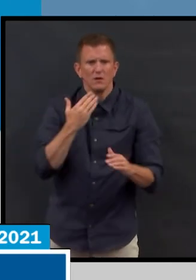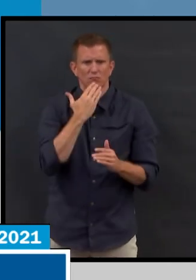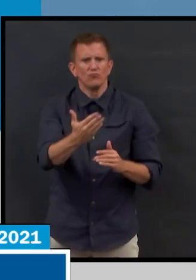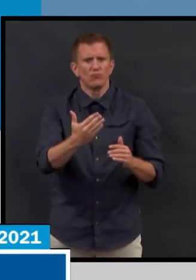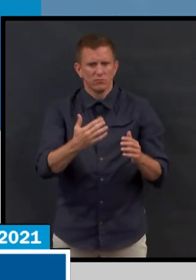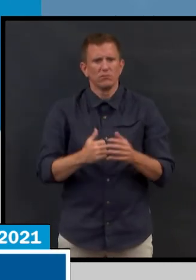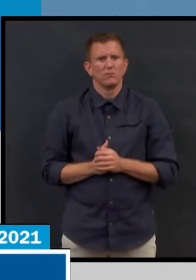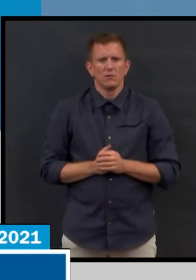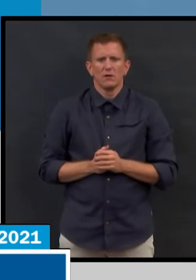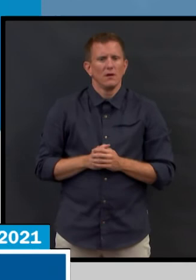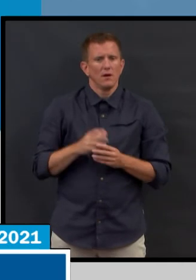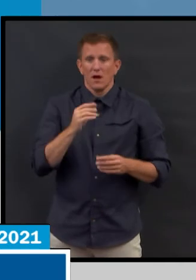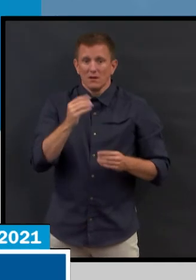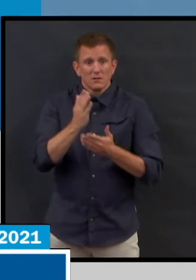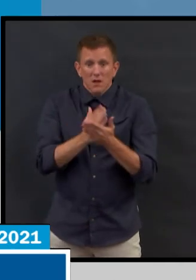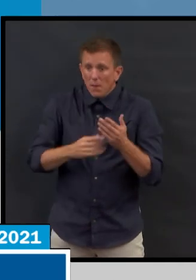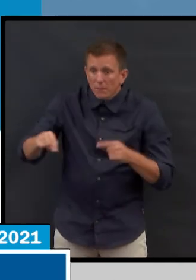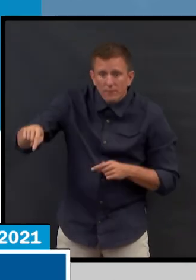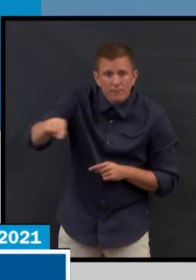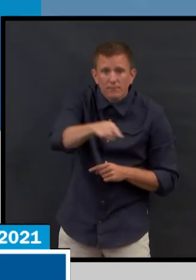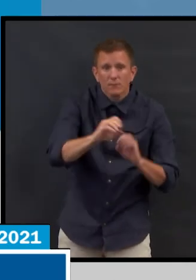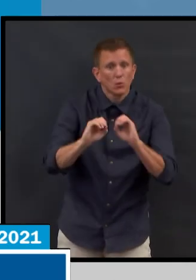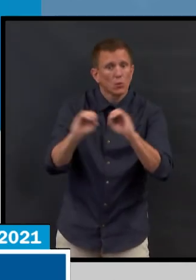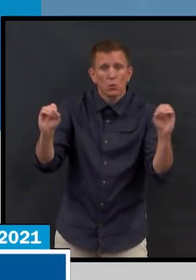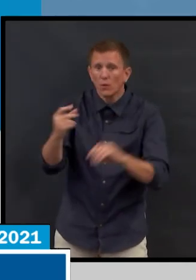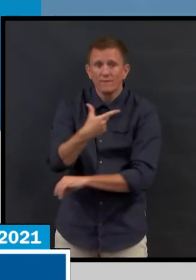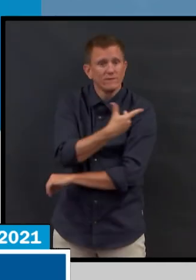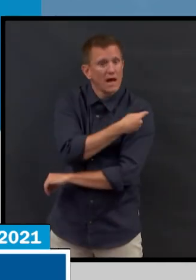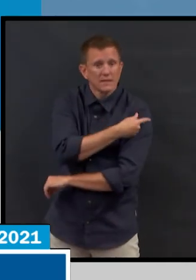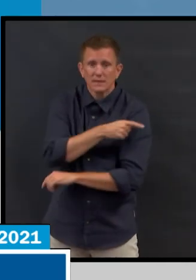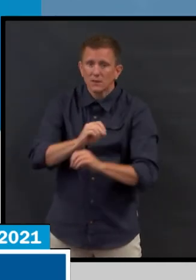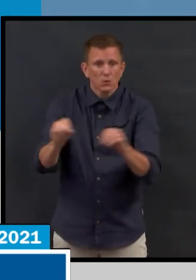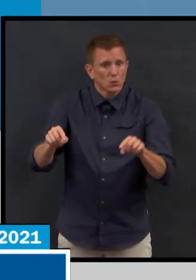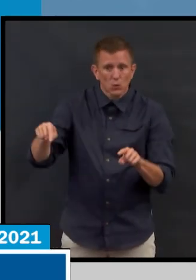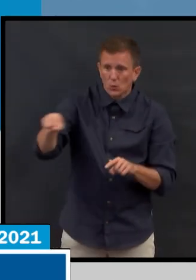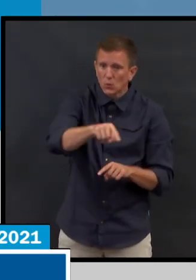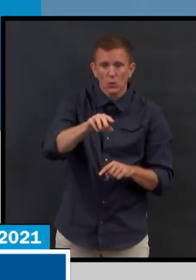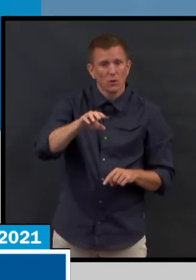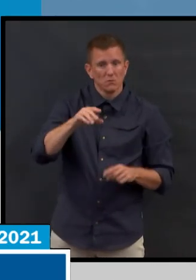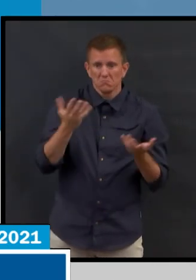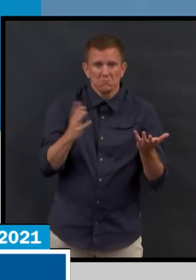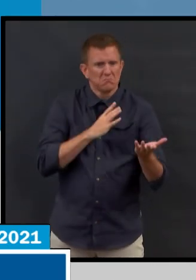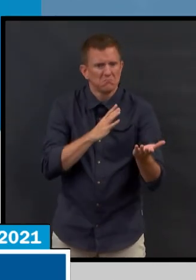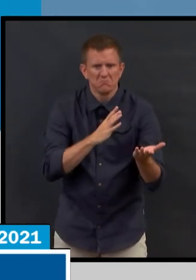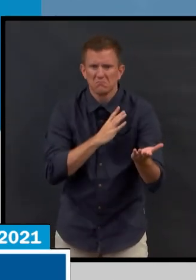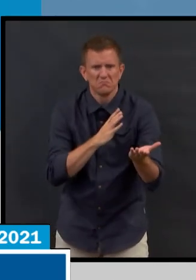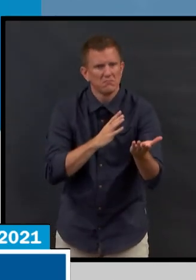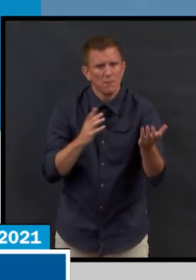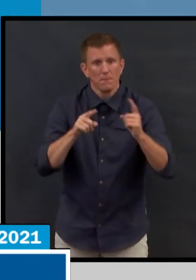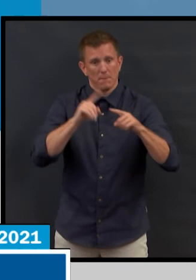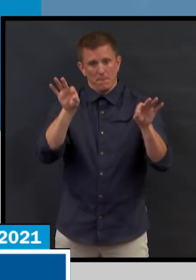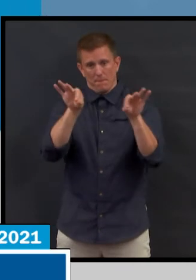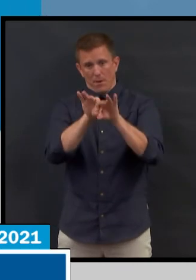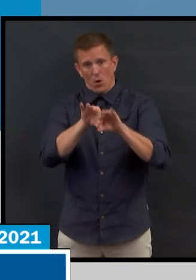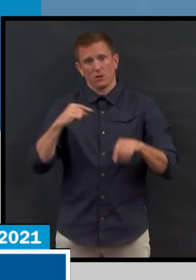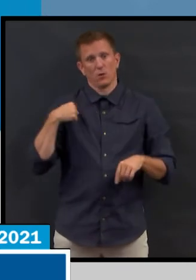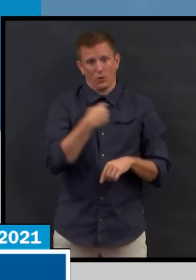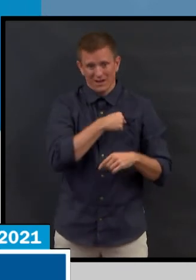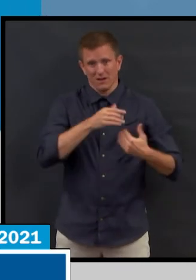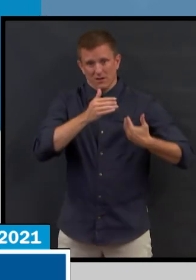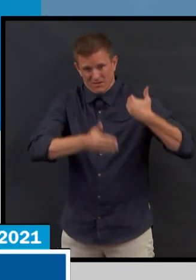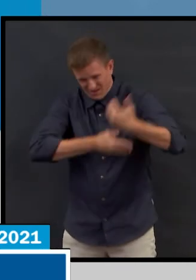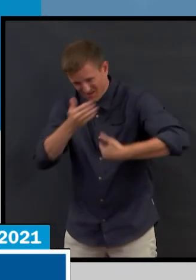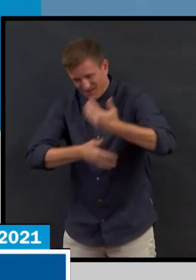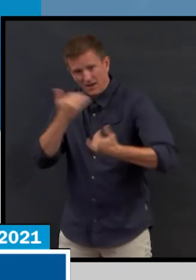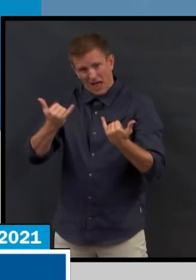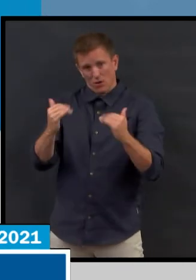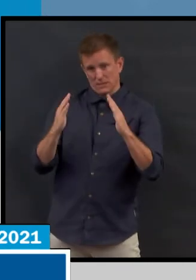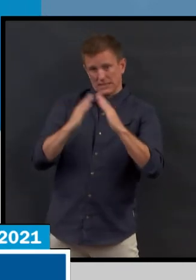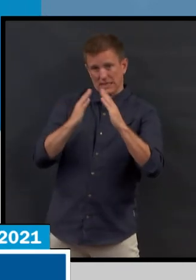to make sure our public employees were vaccinated and two if you work in a high risk venue and high